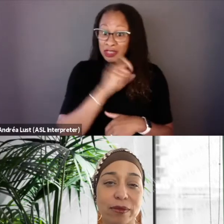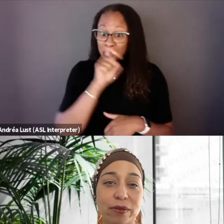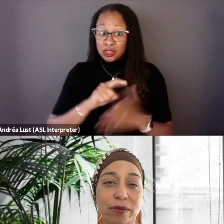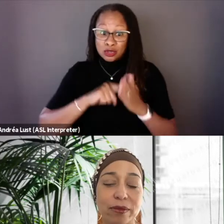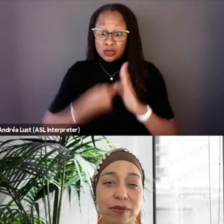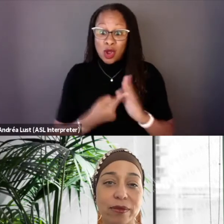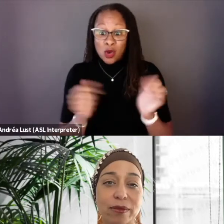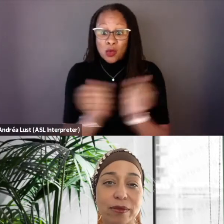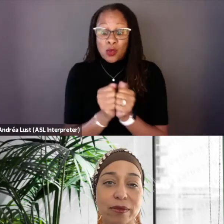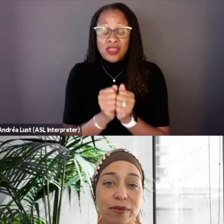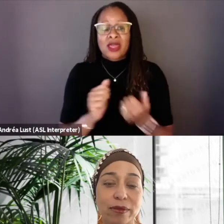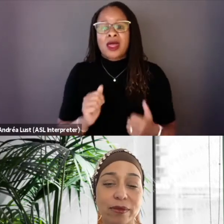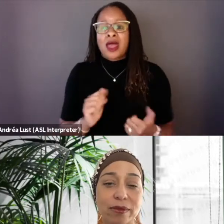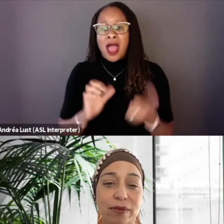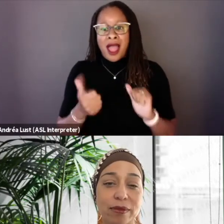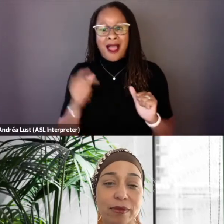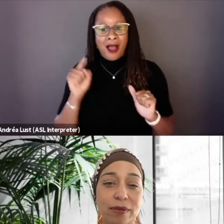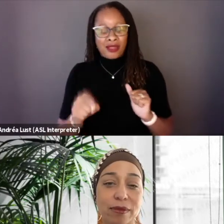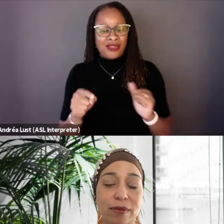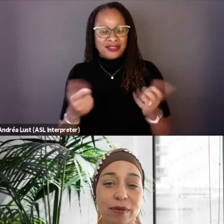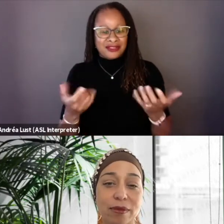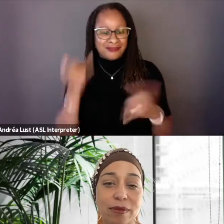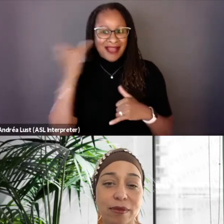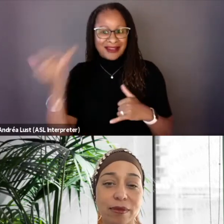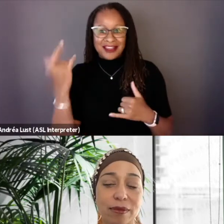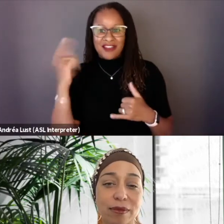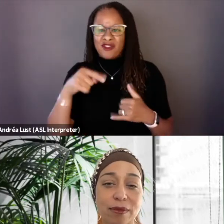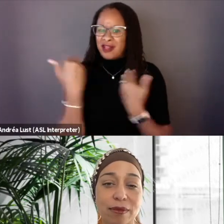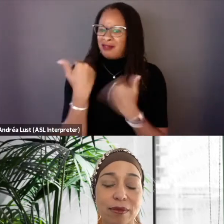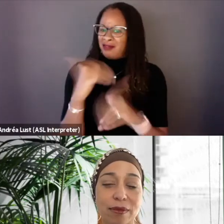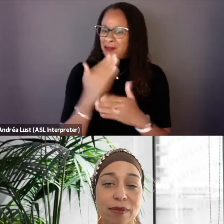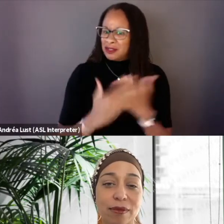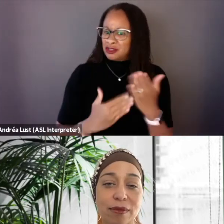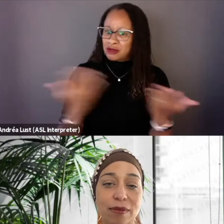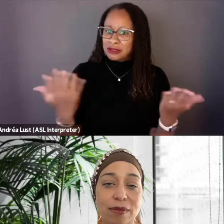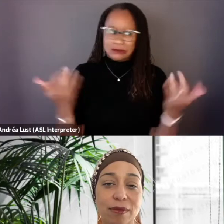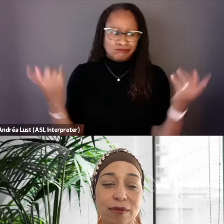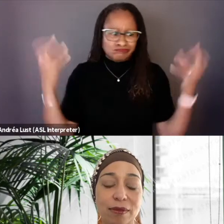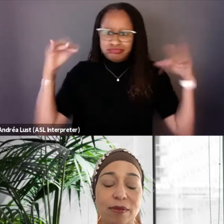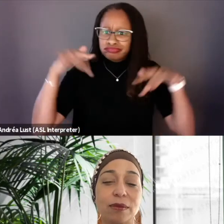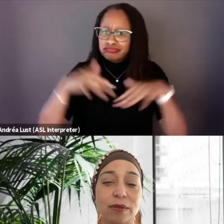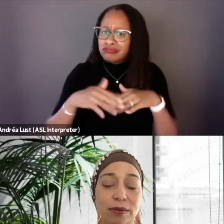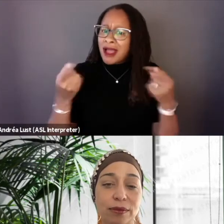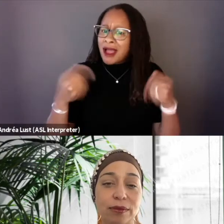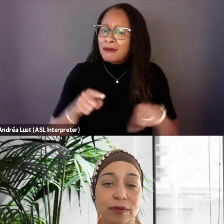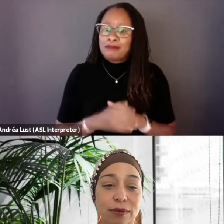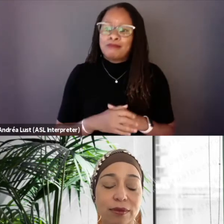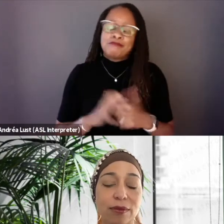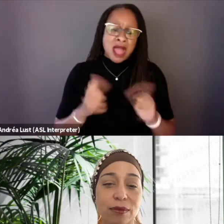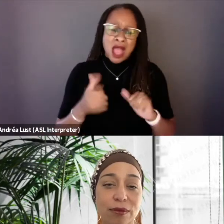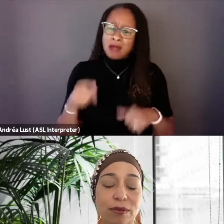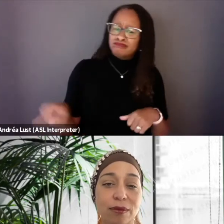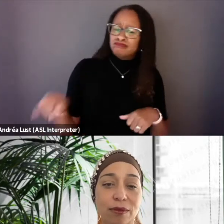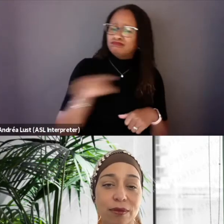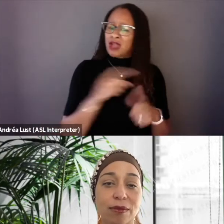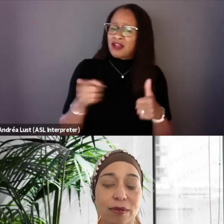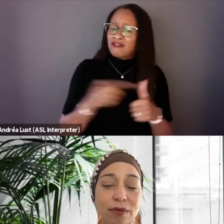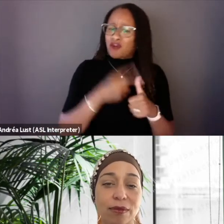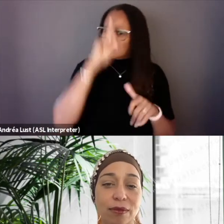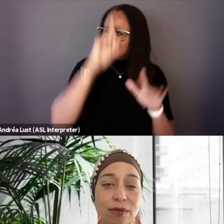how the idea for this limited series came together. How did you guys first come up with the concept?